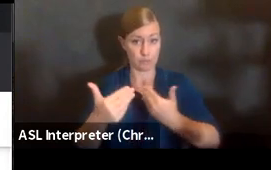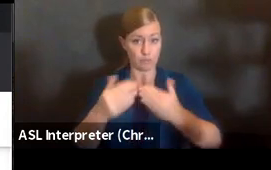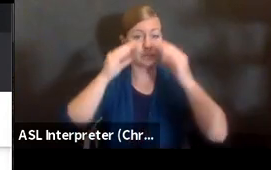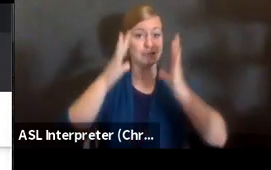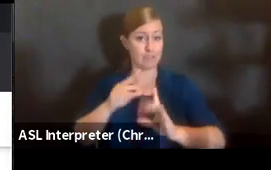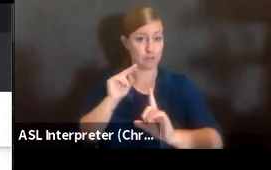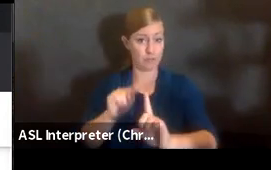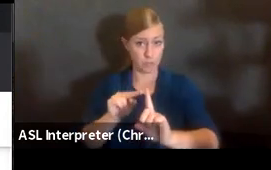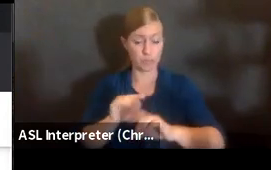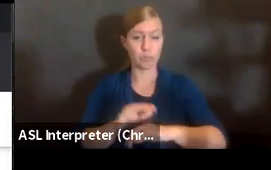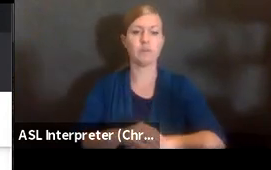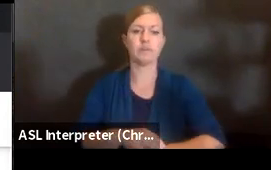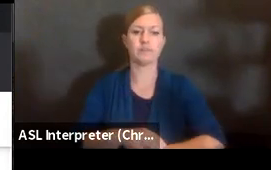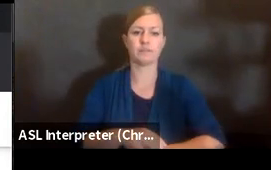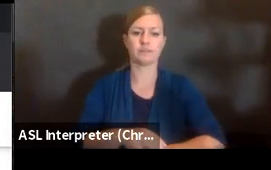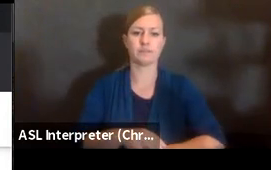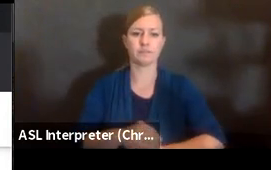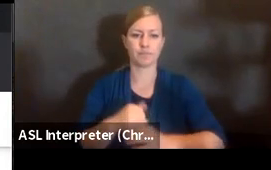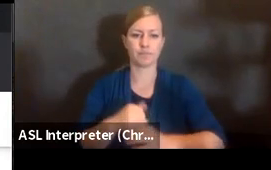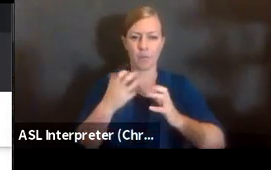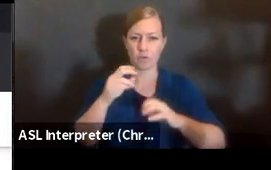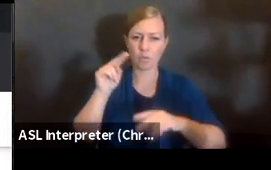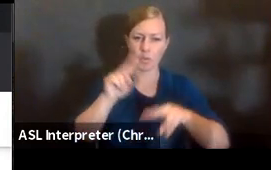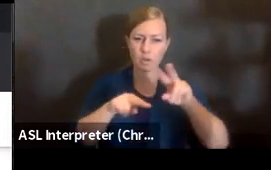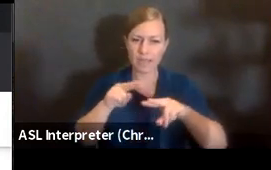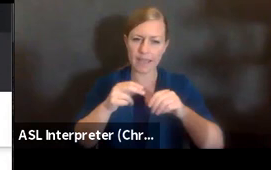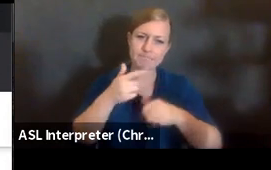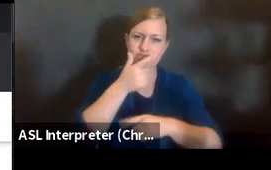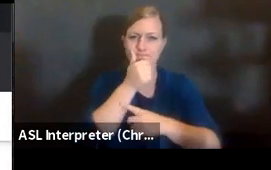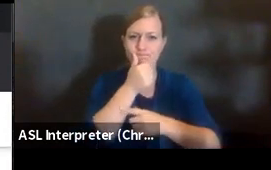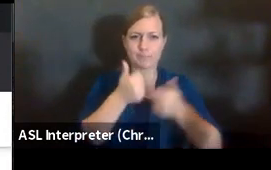Katherine Livick - ESD 112: And I'm going to look at, let's see which assignment to i want to look at,